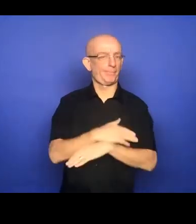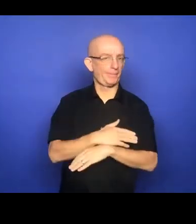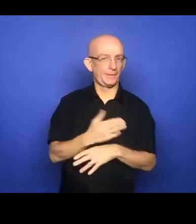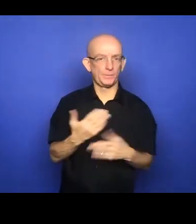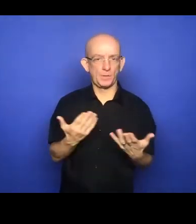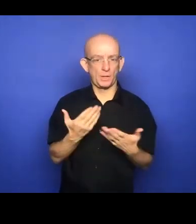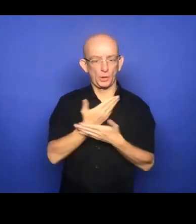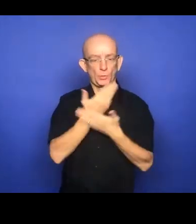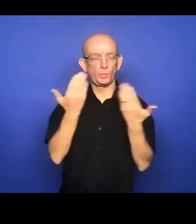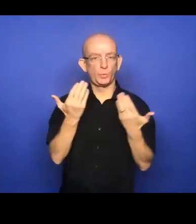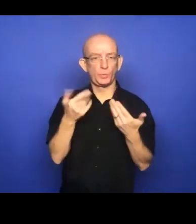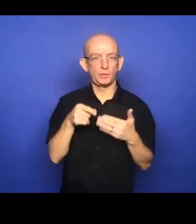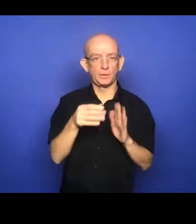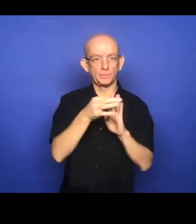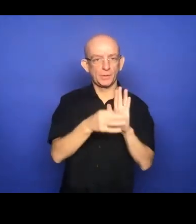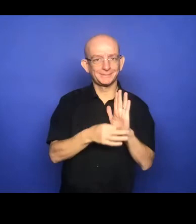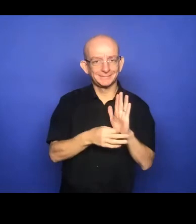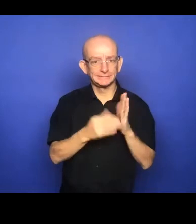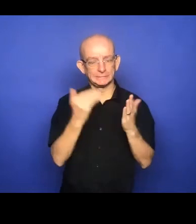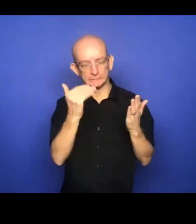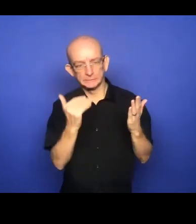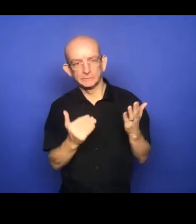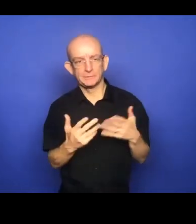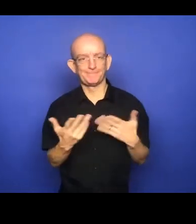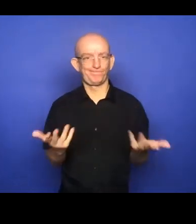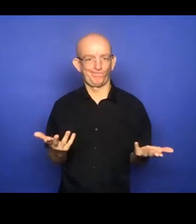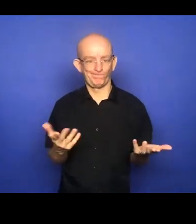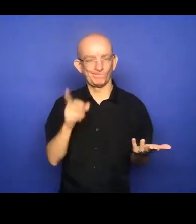of policies and programmes. To use